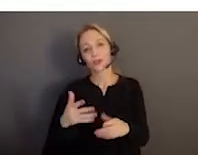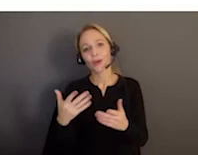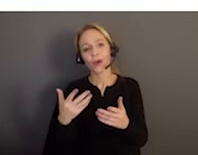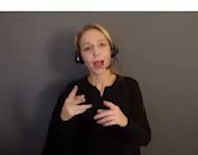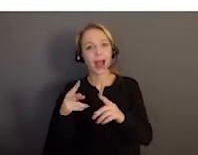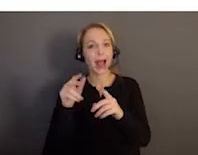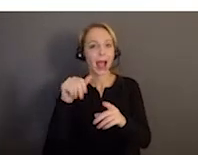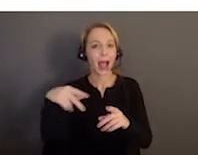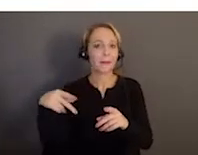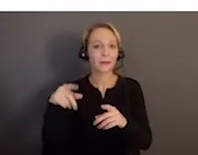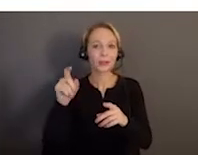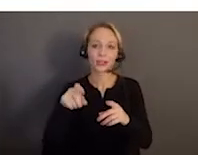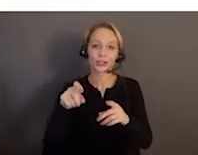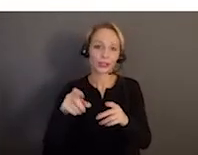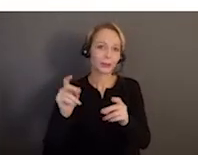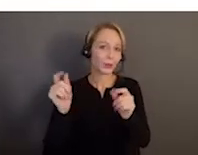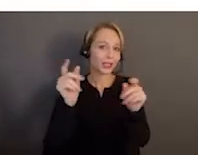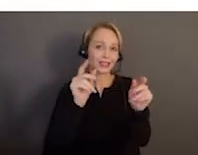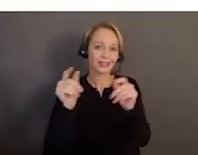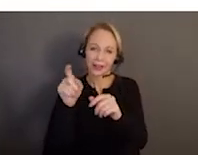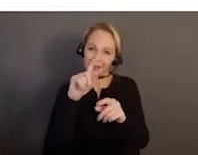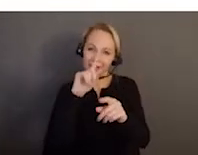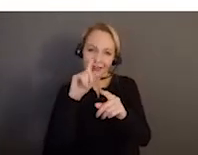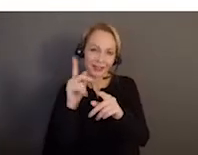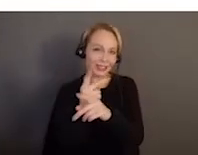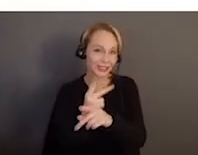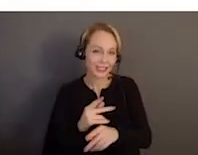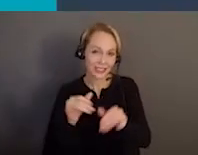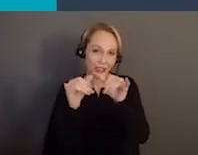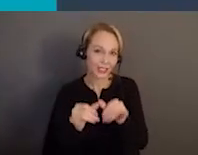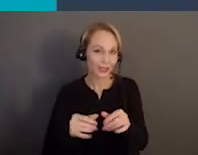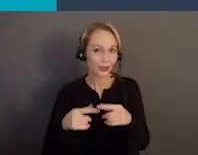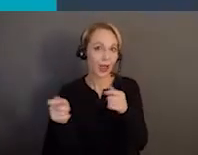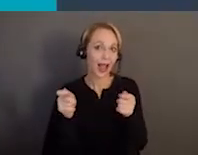YOU HAVE TO ENGINEER SOME WAY TO HANDLE THE LOAD.